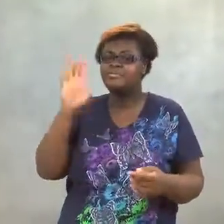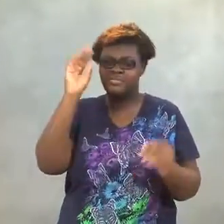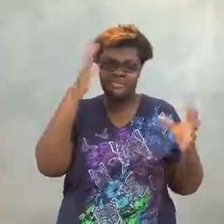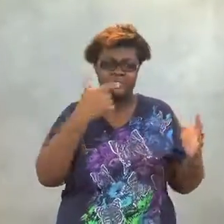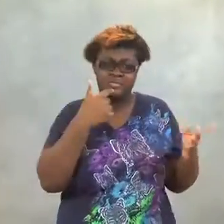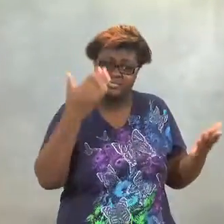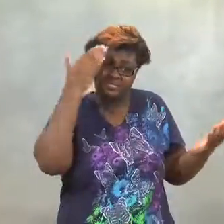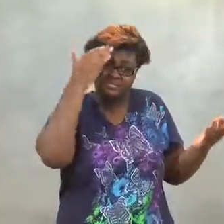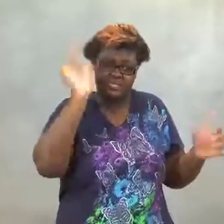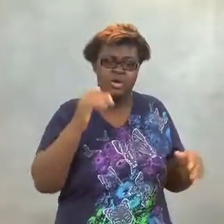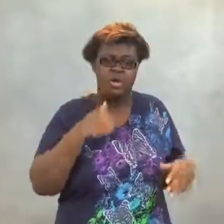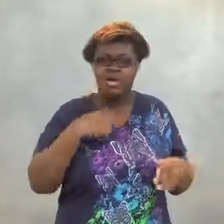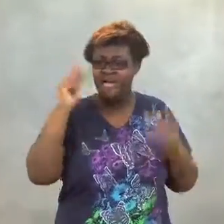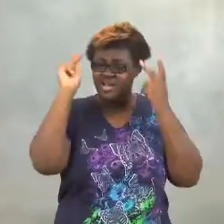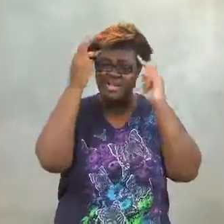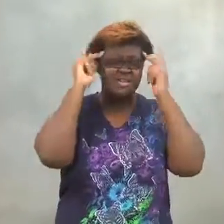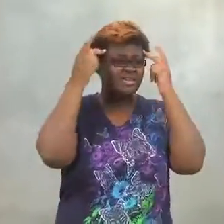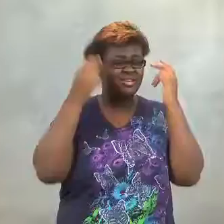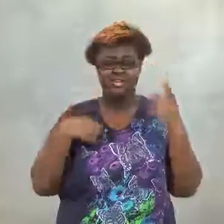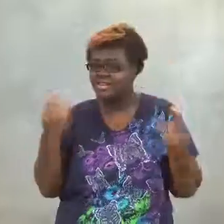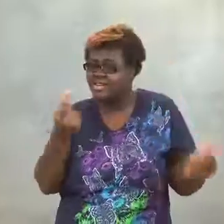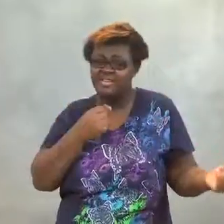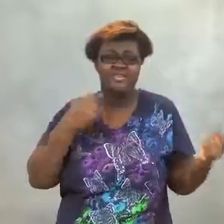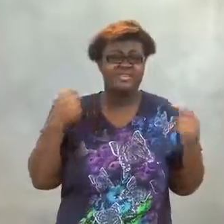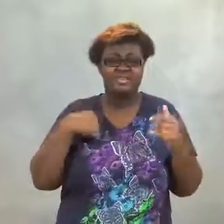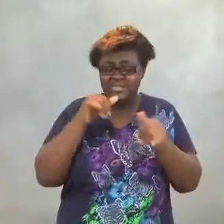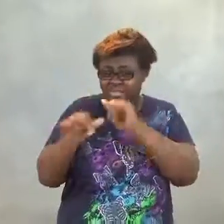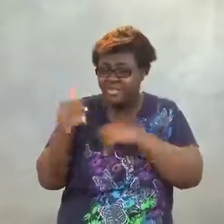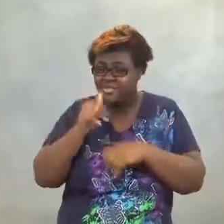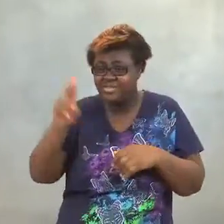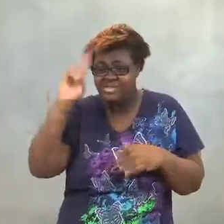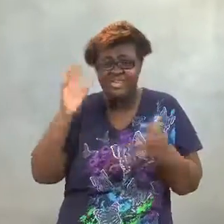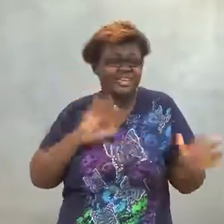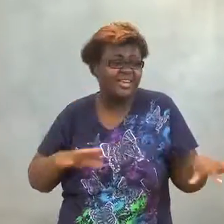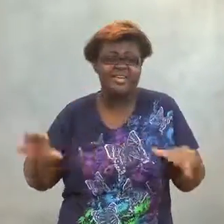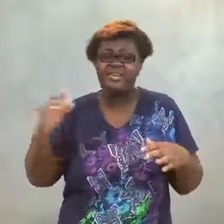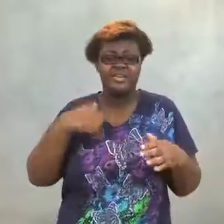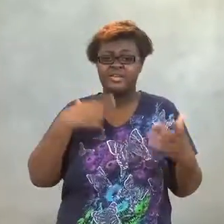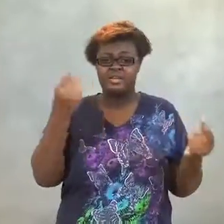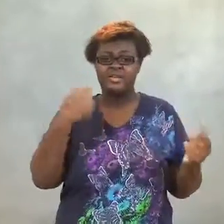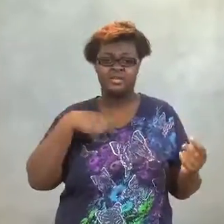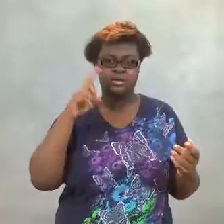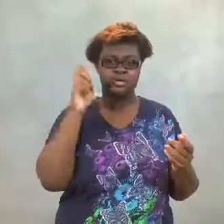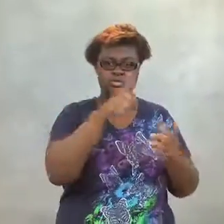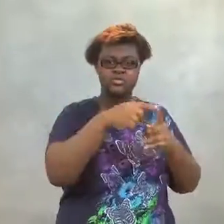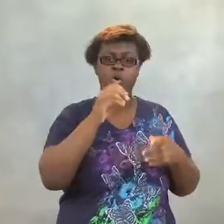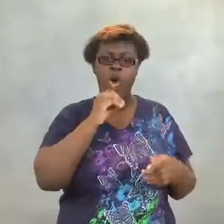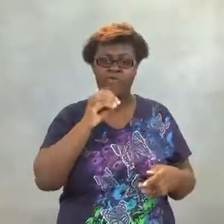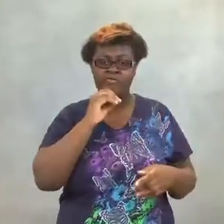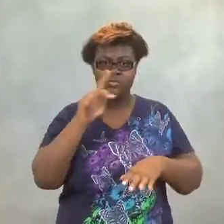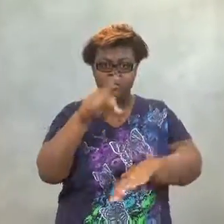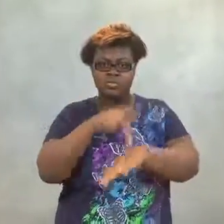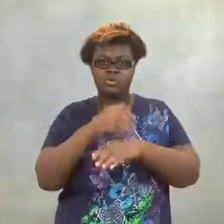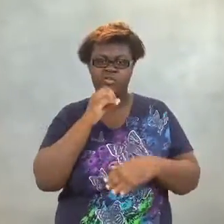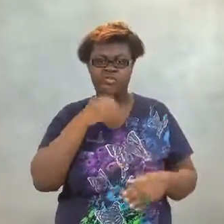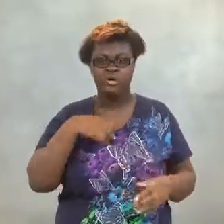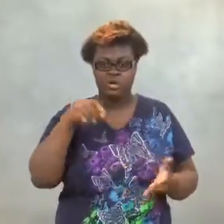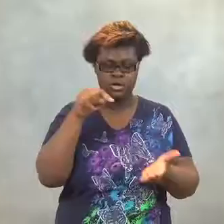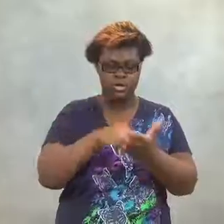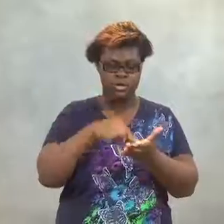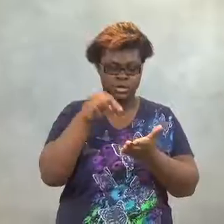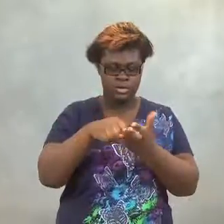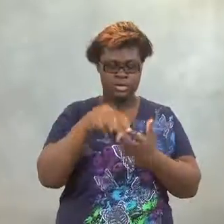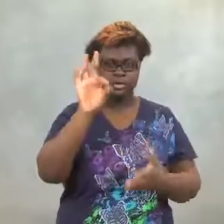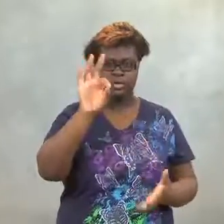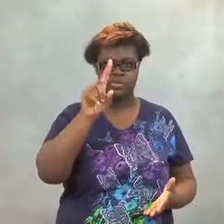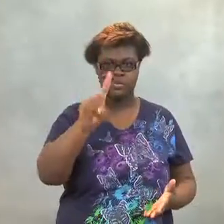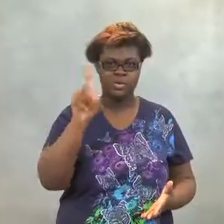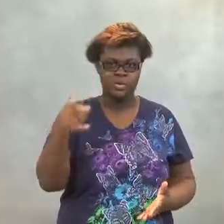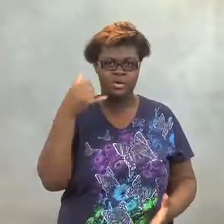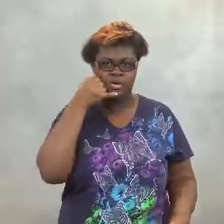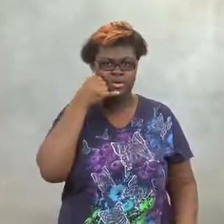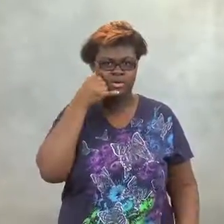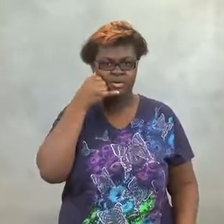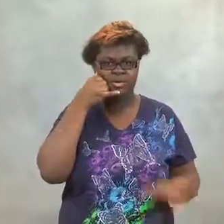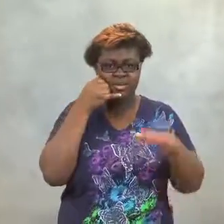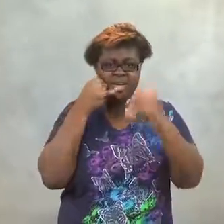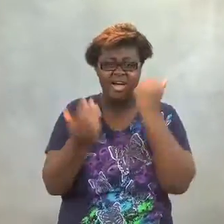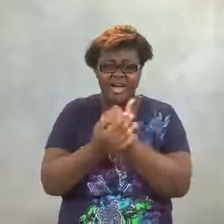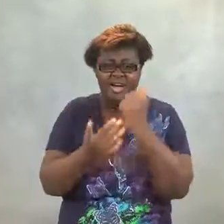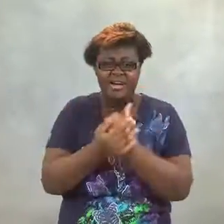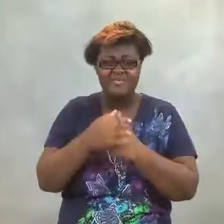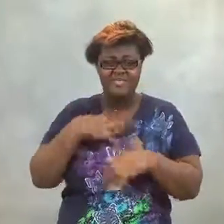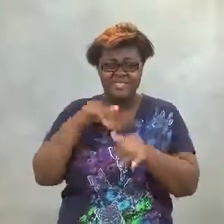She didn't know. I got worried. Should I stay for Girl Scouts or not?